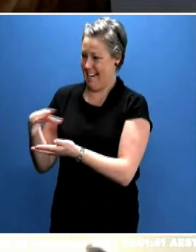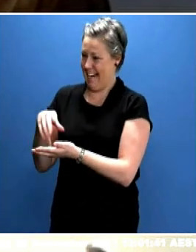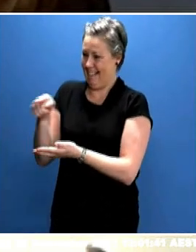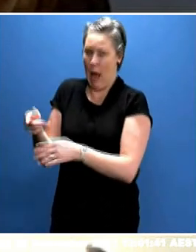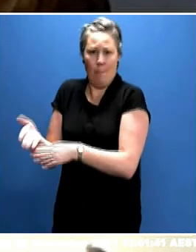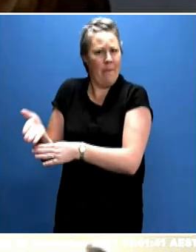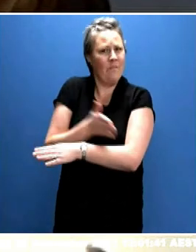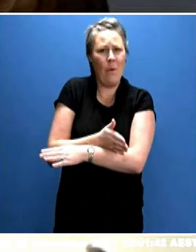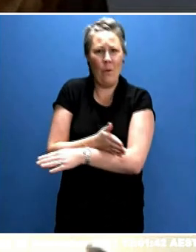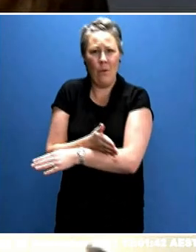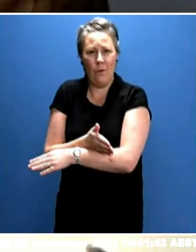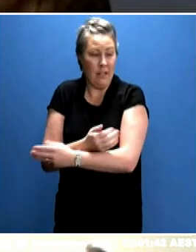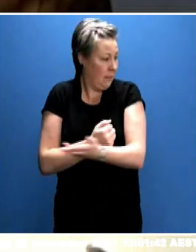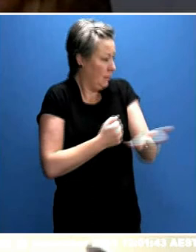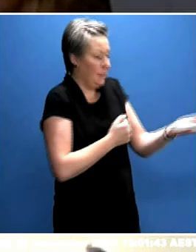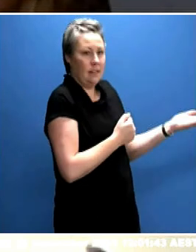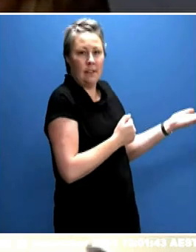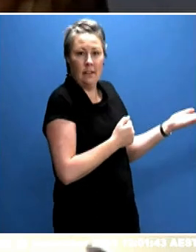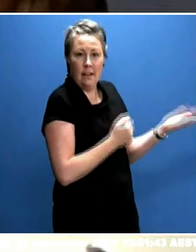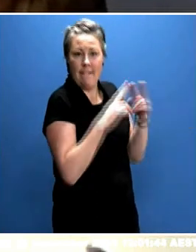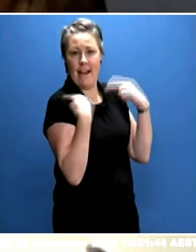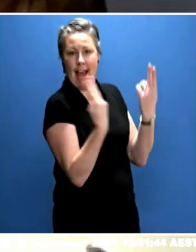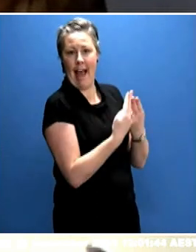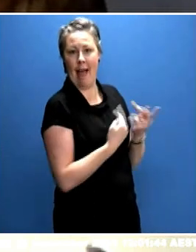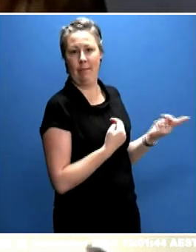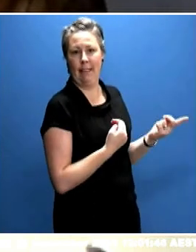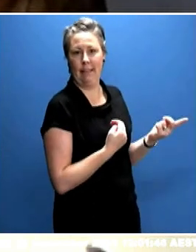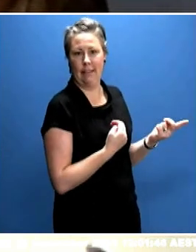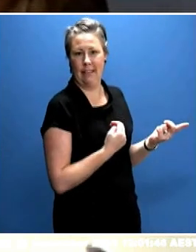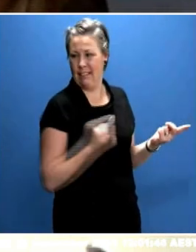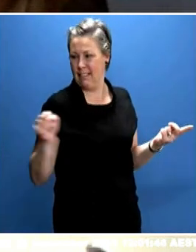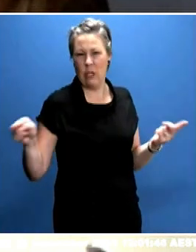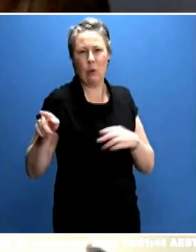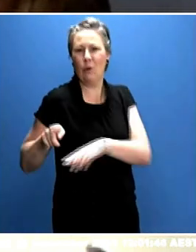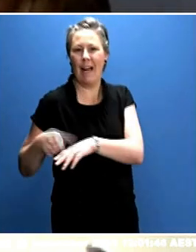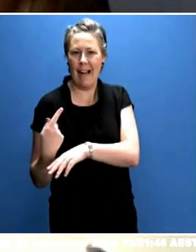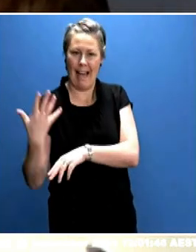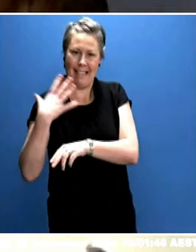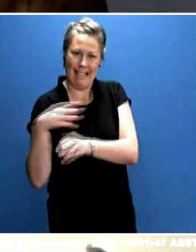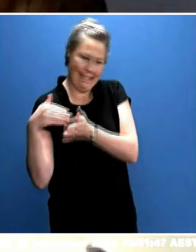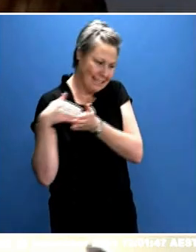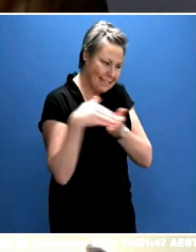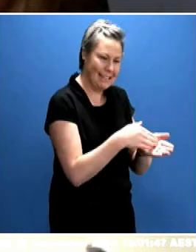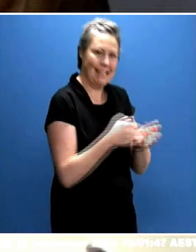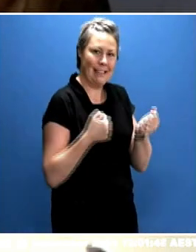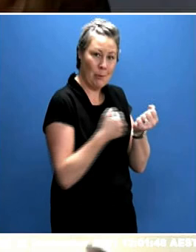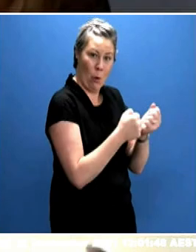In fact, it needs to go back even further to family support and keeping these kids with their families in the first place.